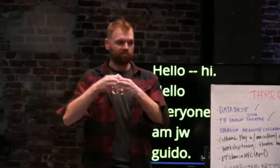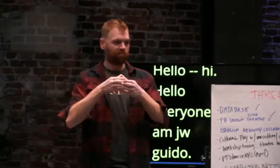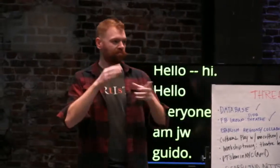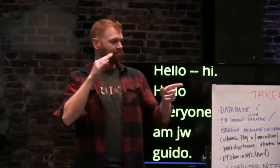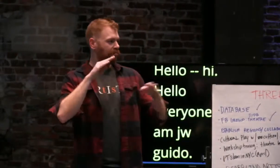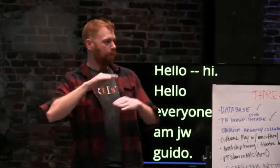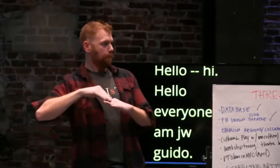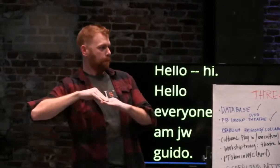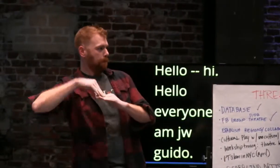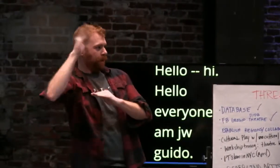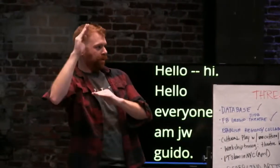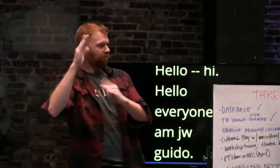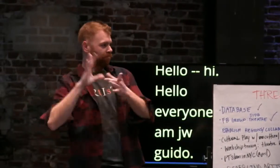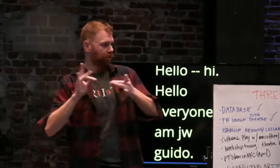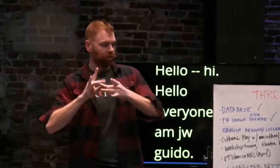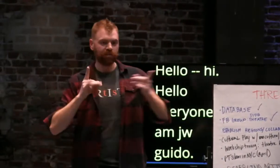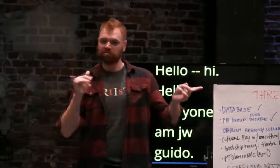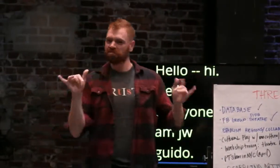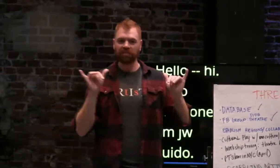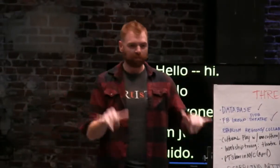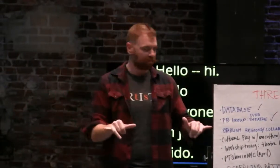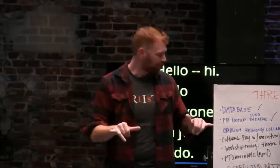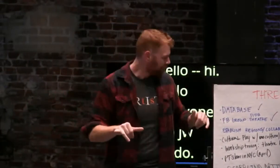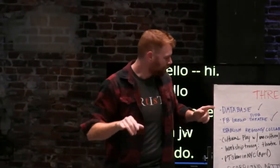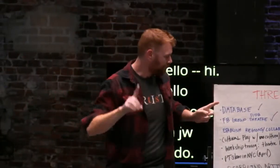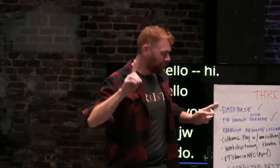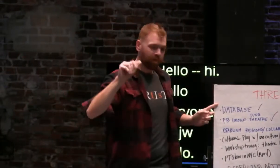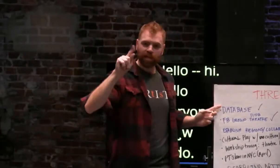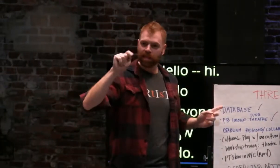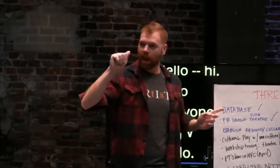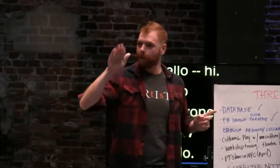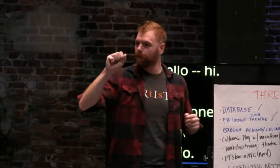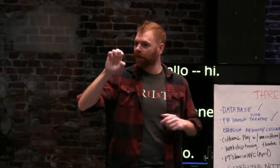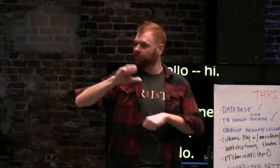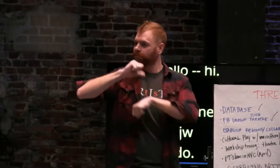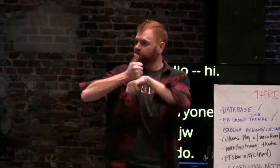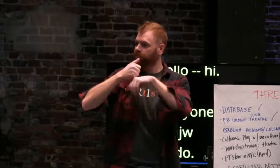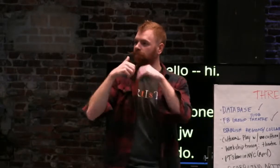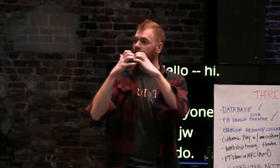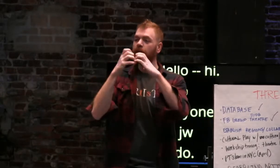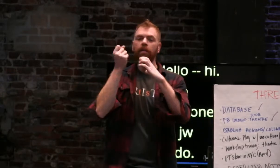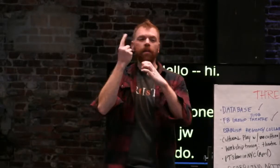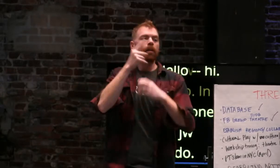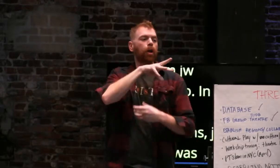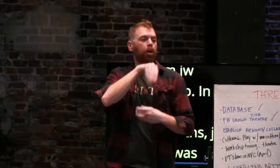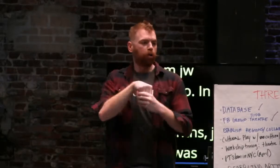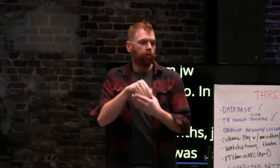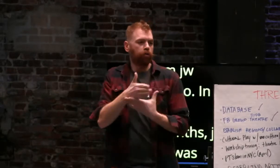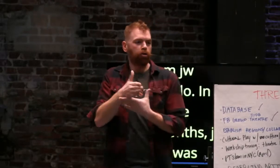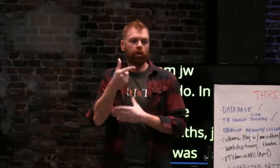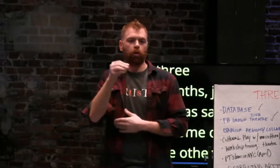just as was said in some of the other groups, at least a minimum, at the minimum, we want a database established